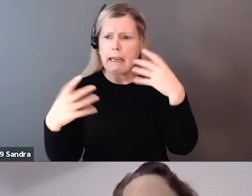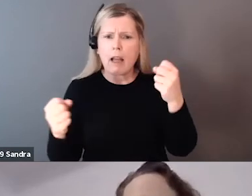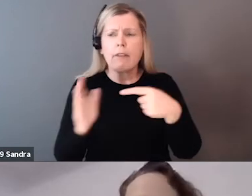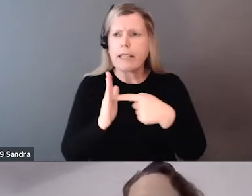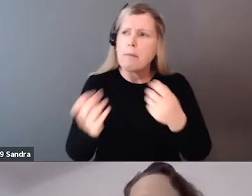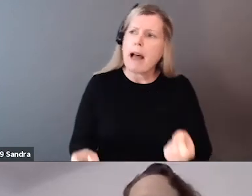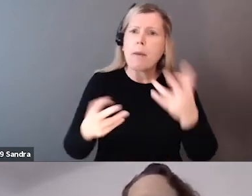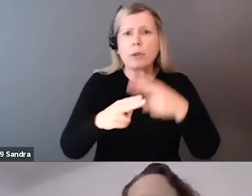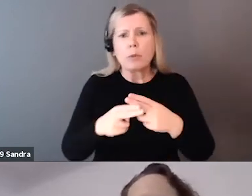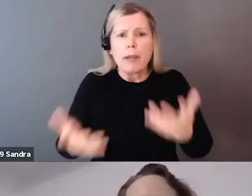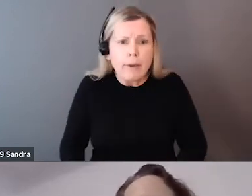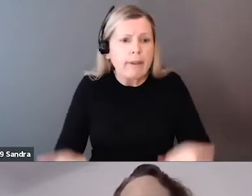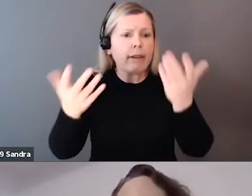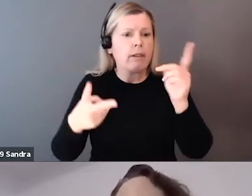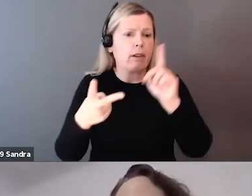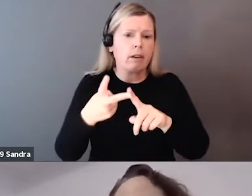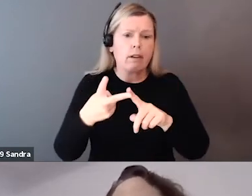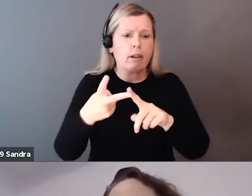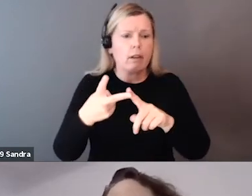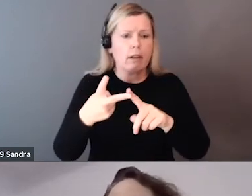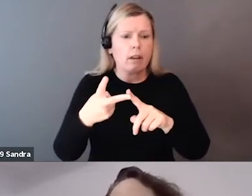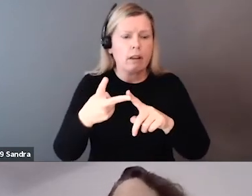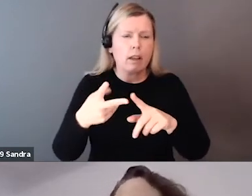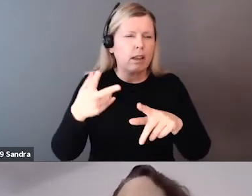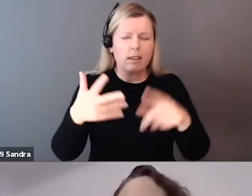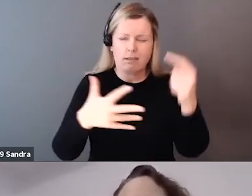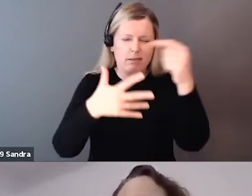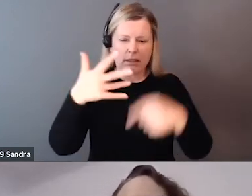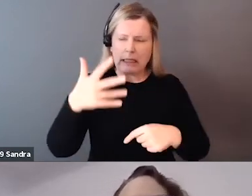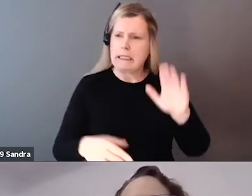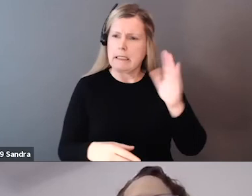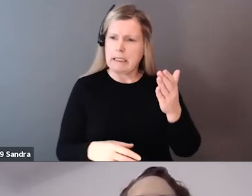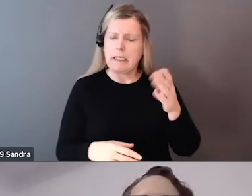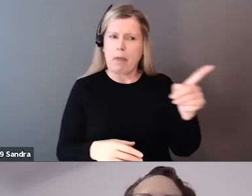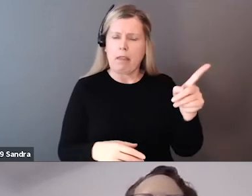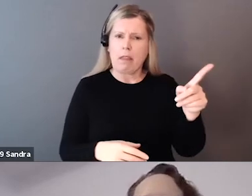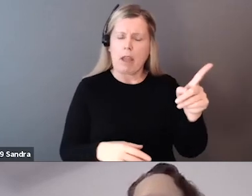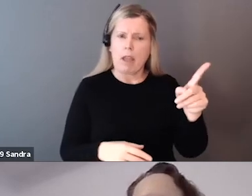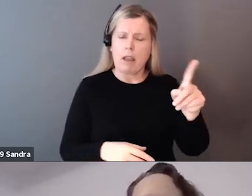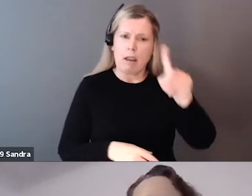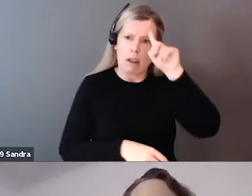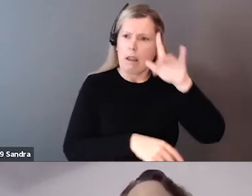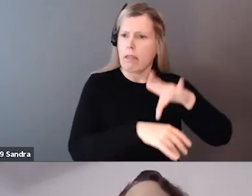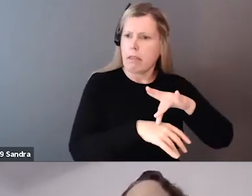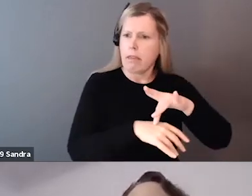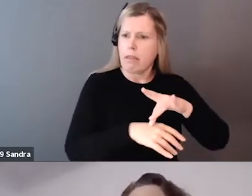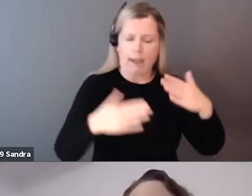lift. A lot of the system seems to be set up with the idea that someone will be ill and then get